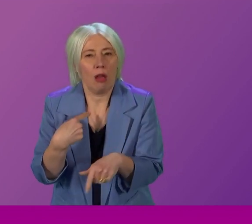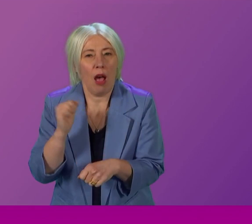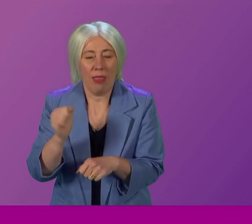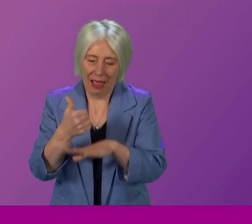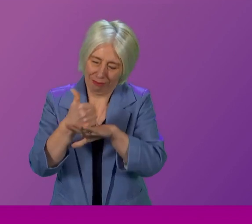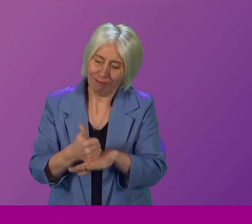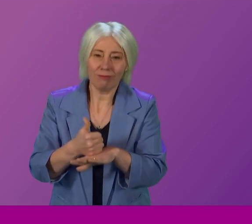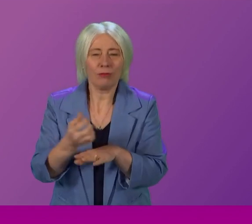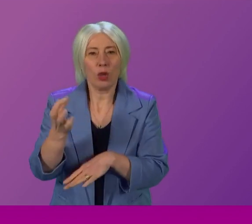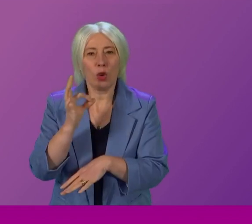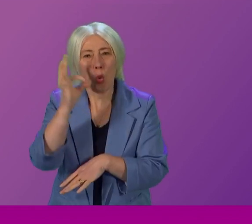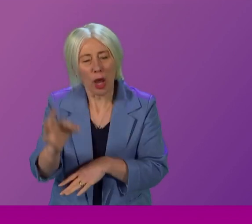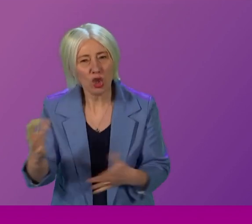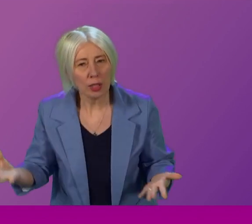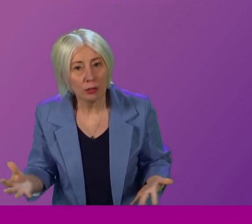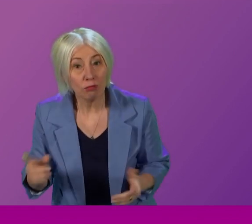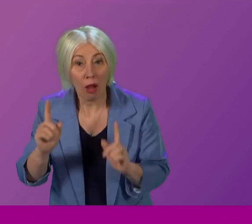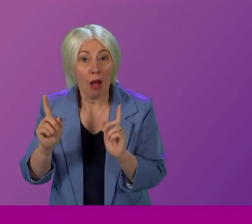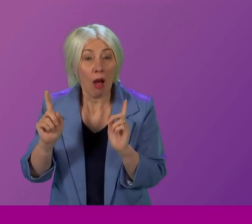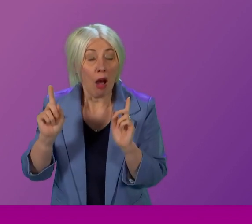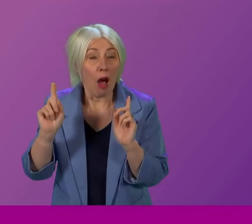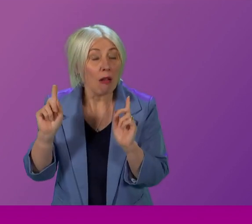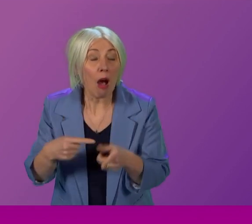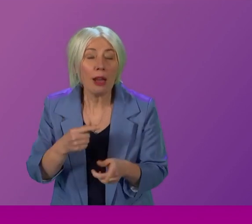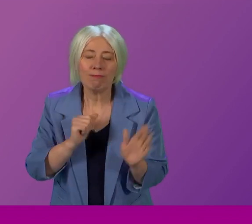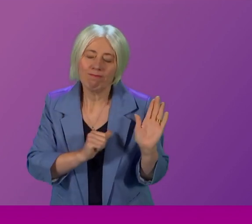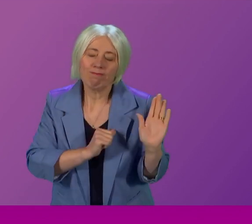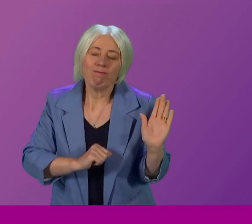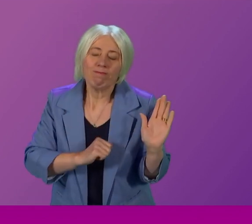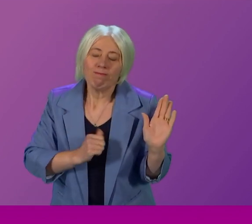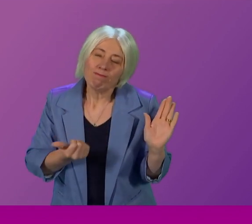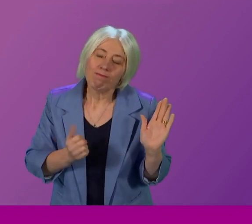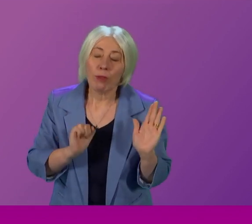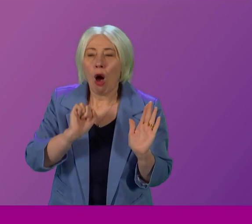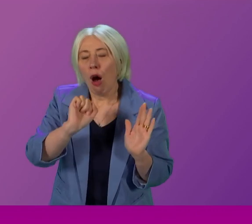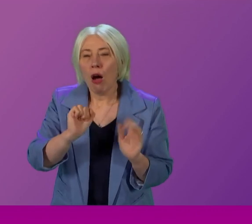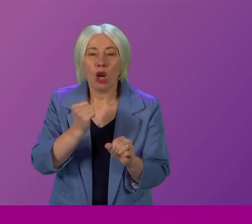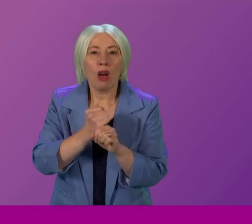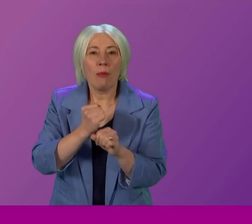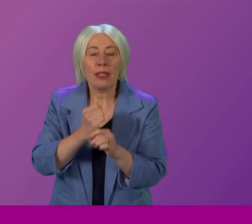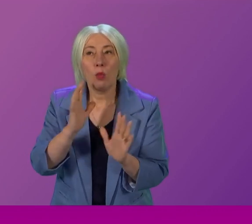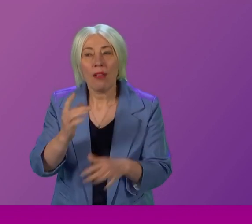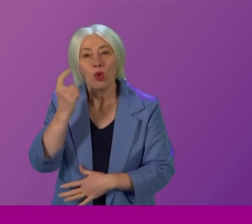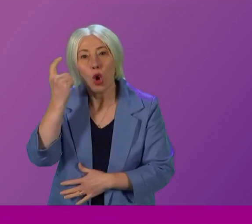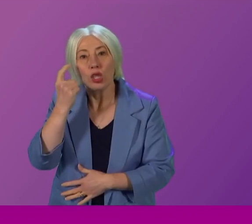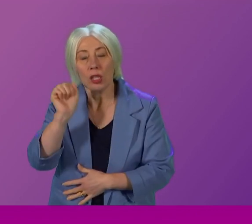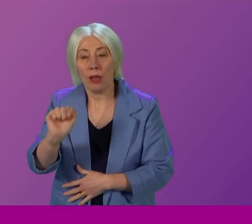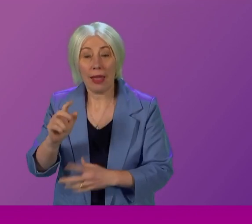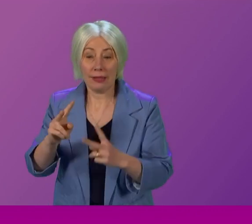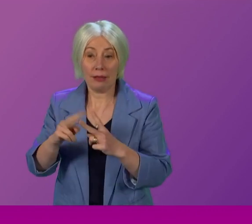question because she cannot admit the truth: her Government is going to consider this double rapist